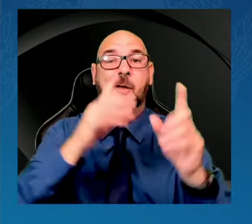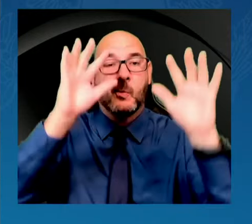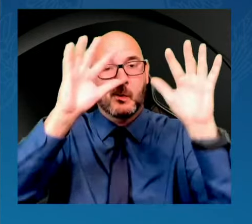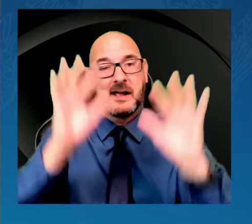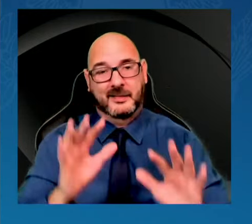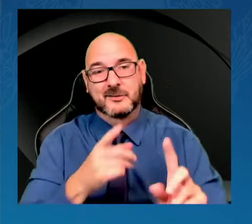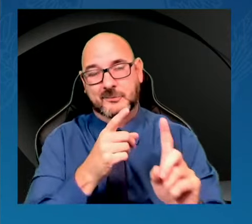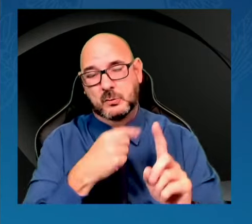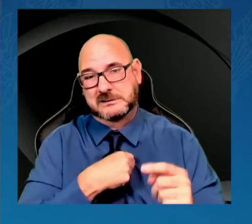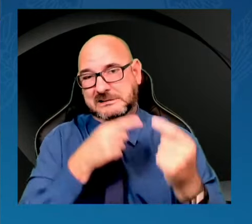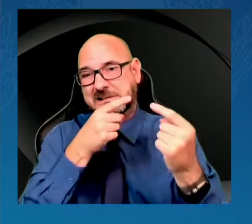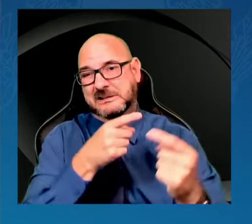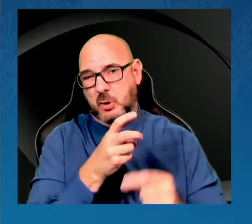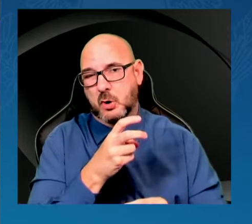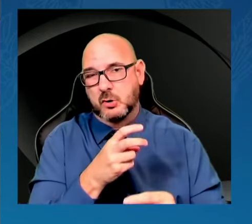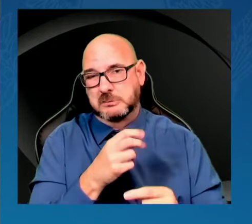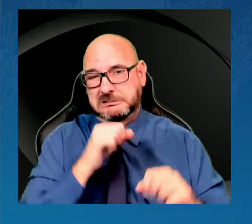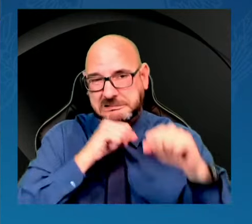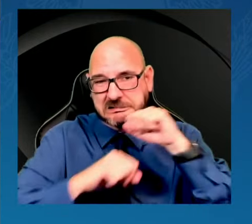And I think all of us could agree.